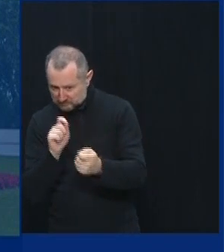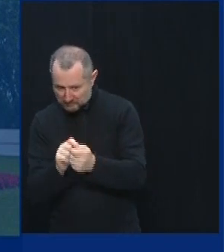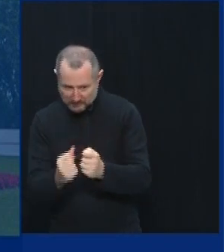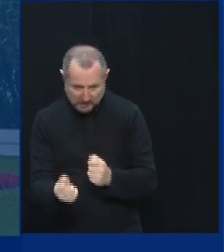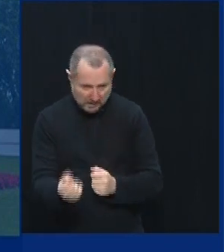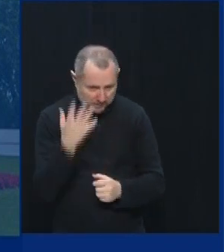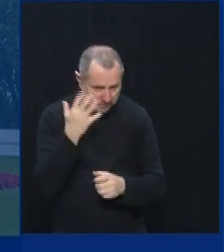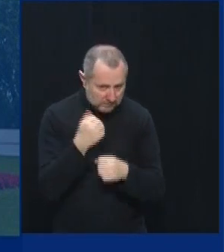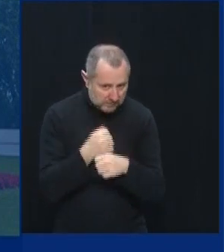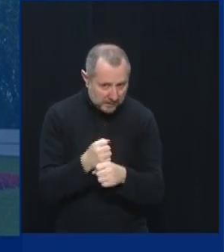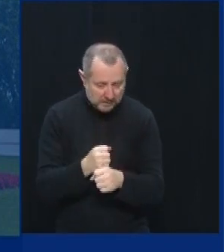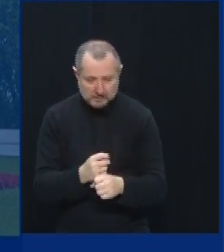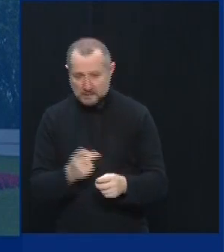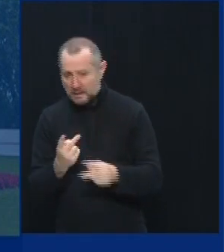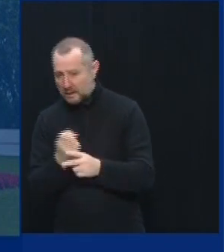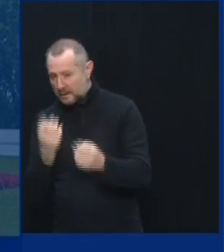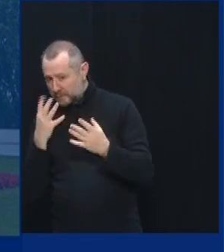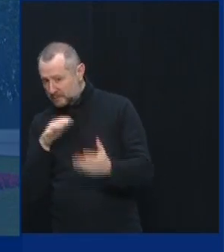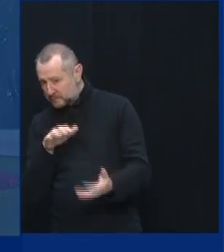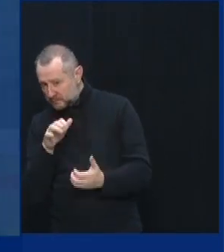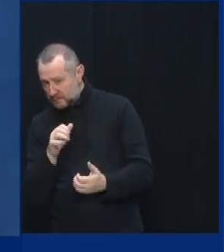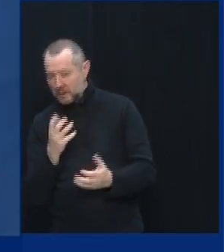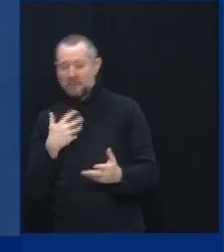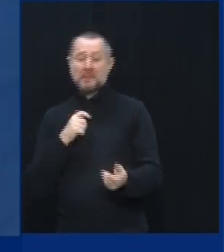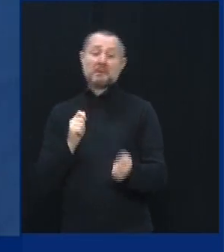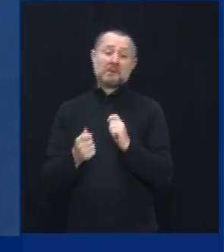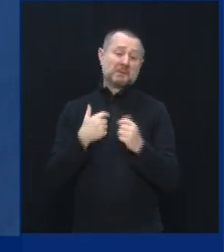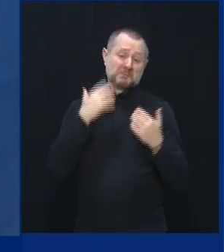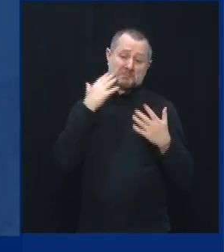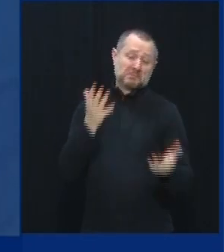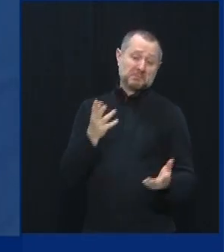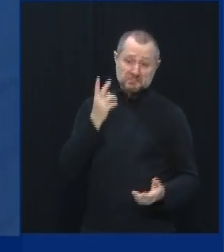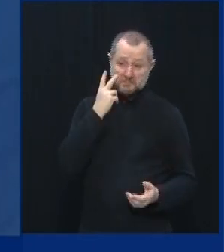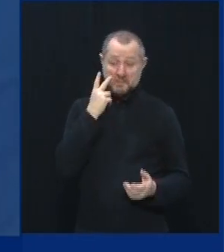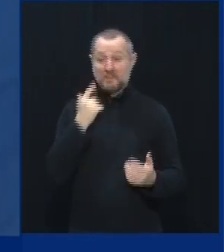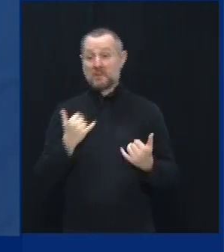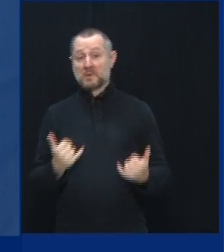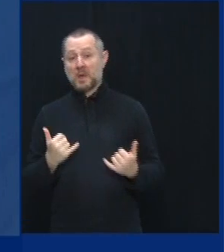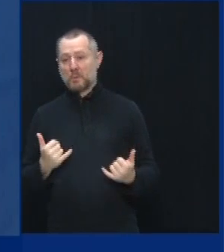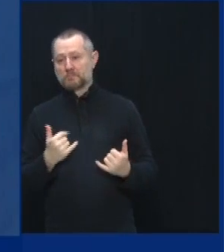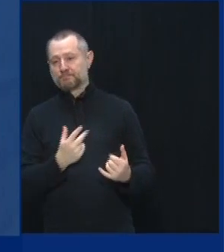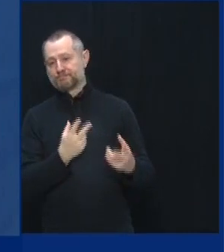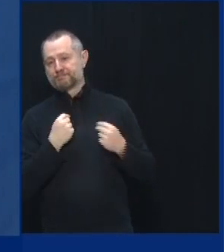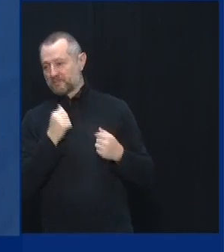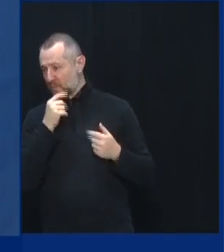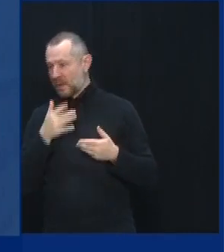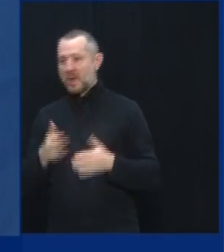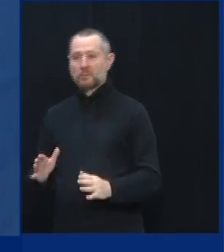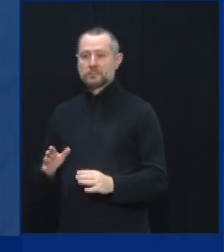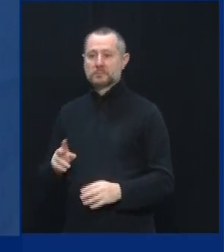WEEKS, WHEN THE FEDERAL GOVERNMENT GETS A BETTER HANDLE ON WHAT THE ACTUAL PRODUCTION